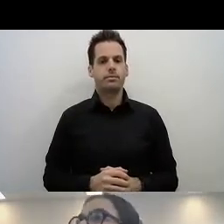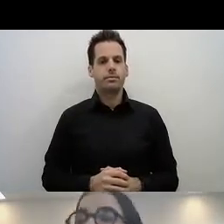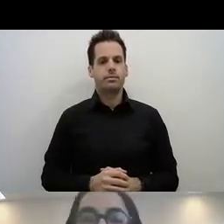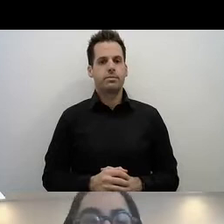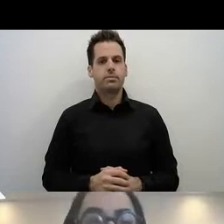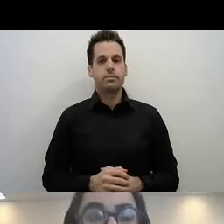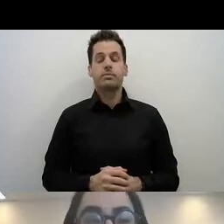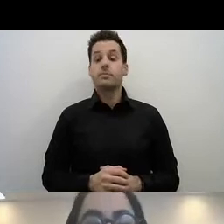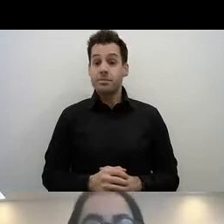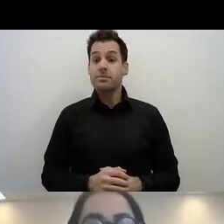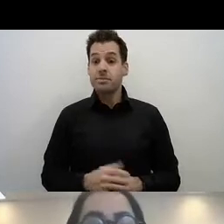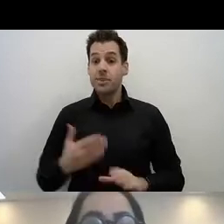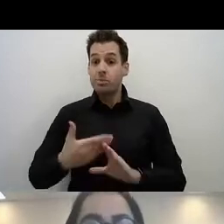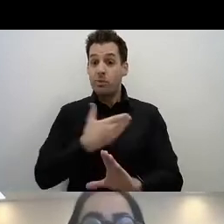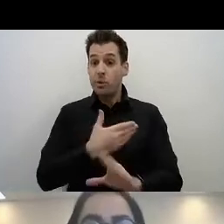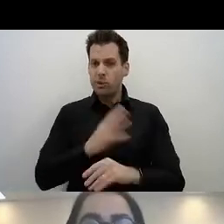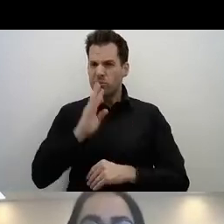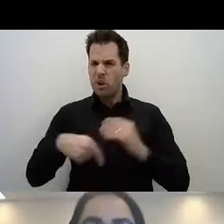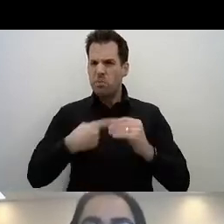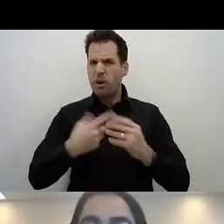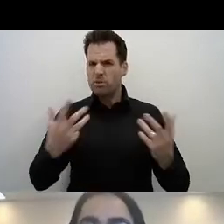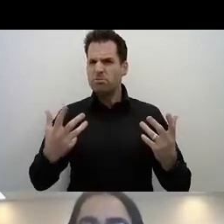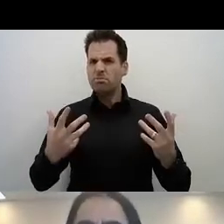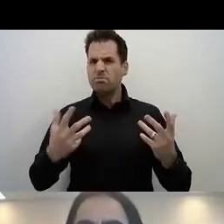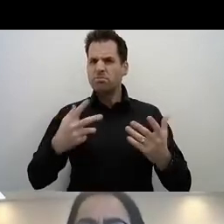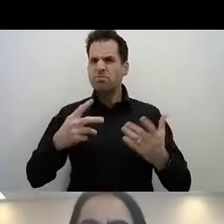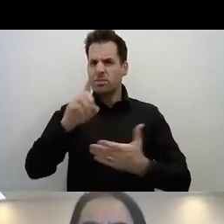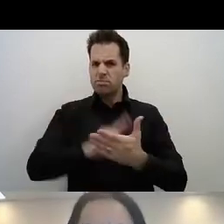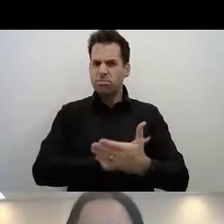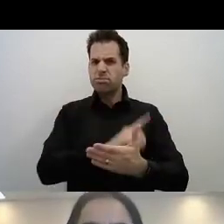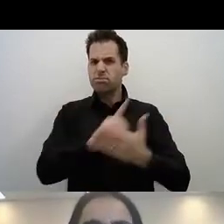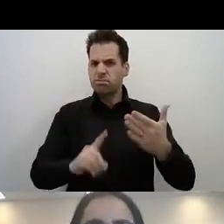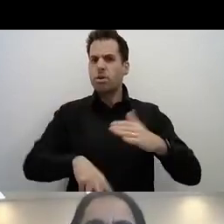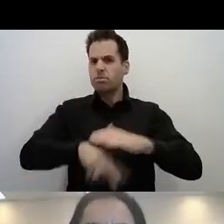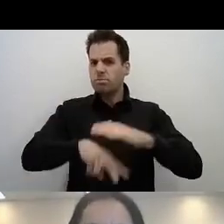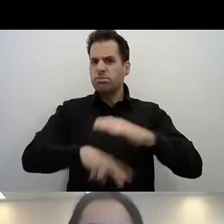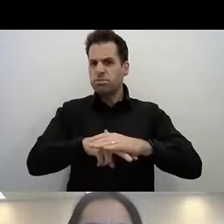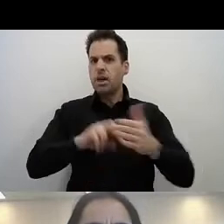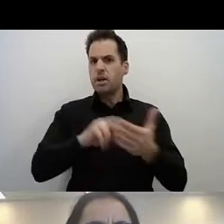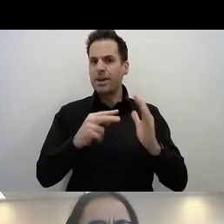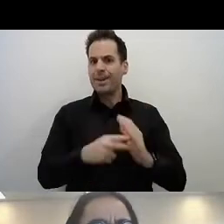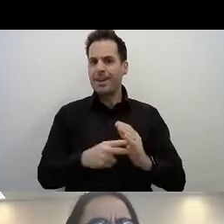now i mentioned that discrimination is when you're treated differently or negatively or your needs